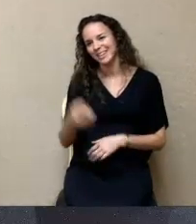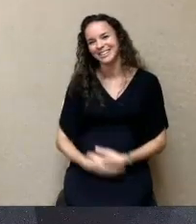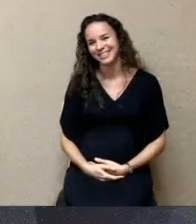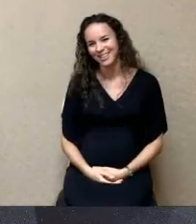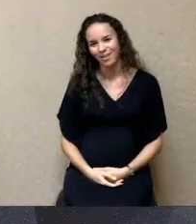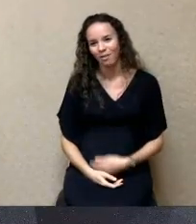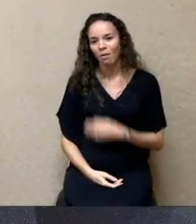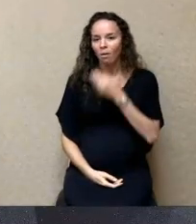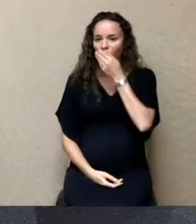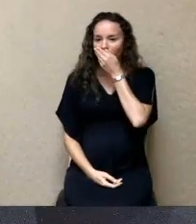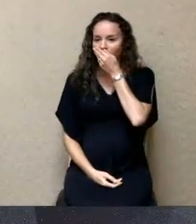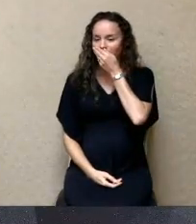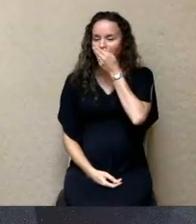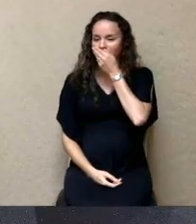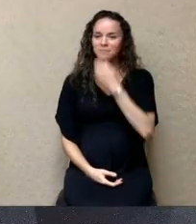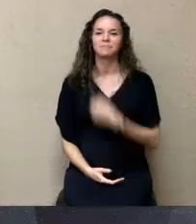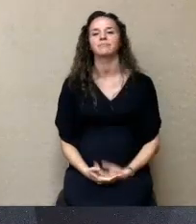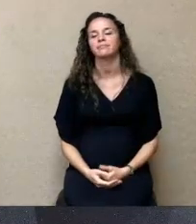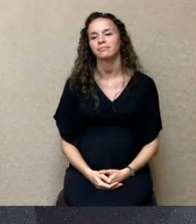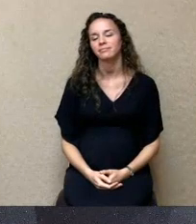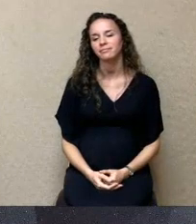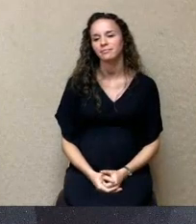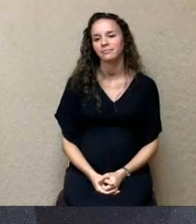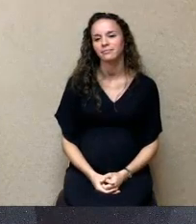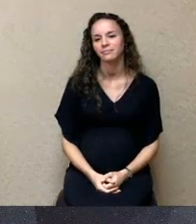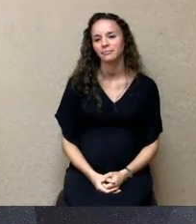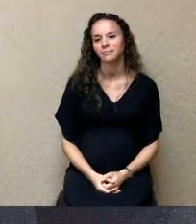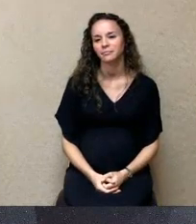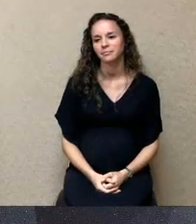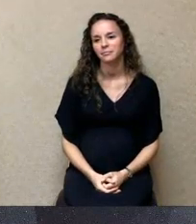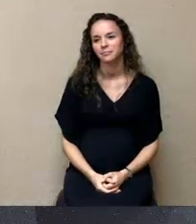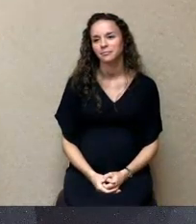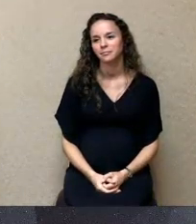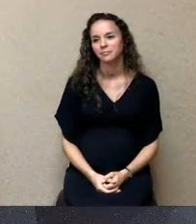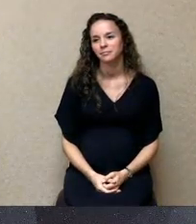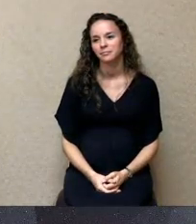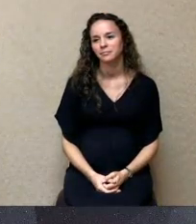to look up my information on the first try.